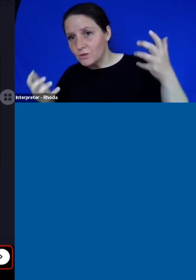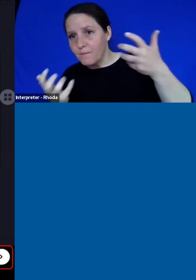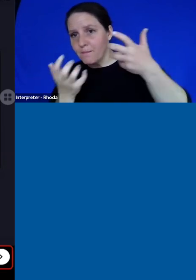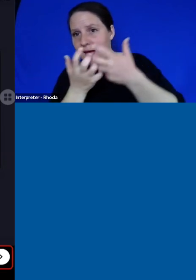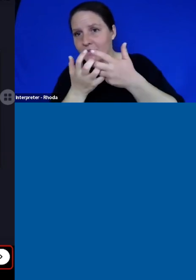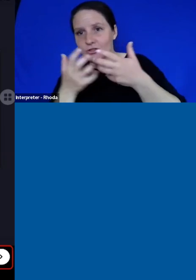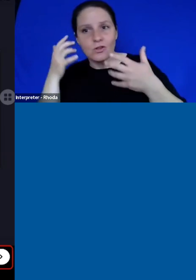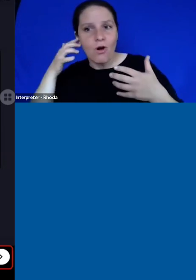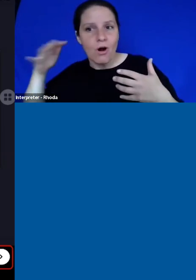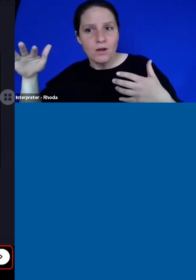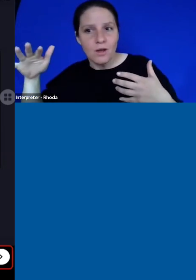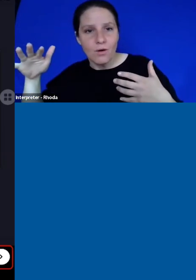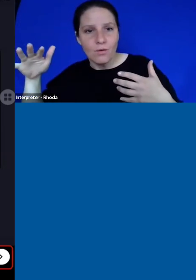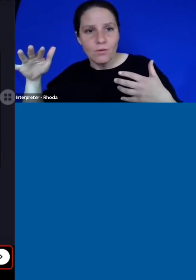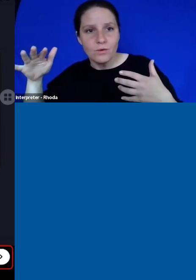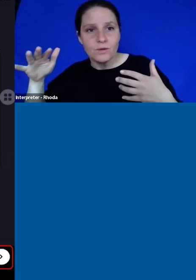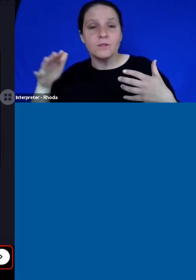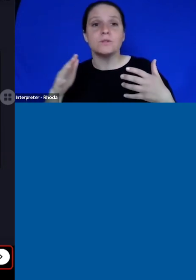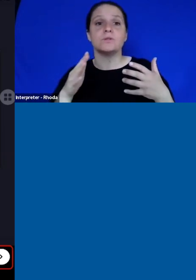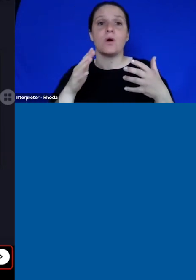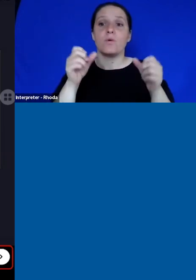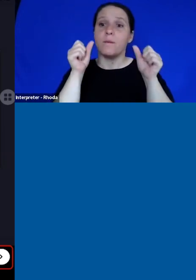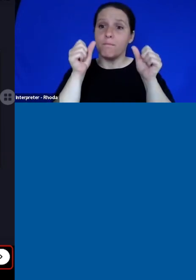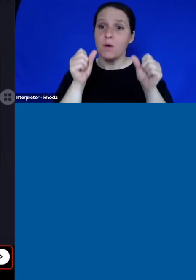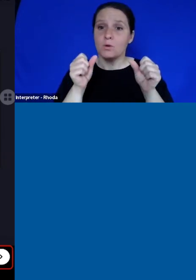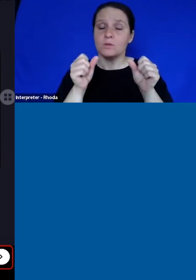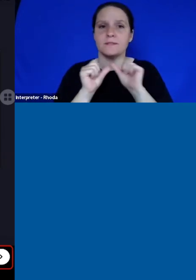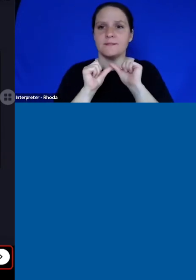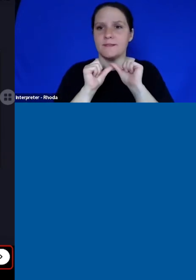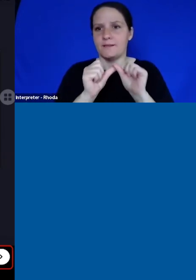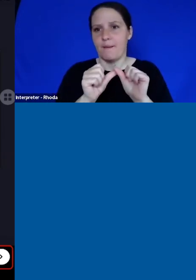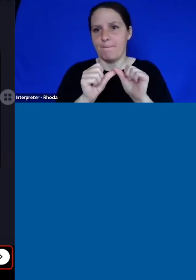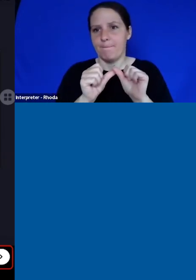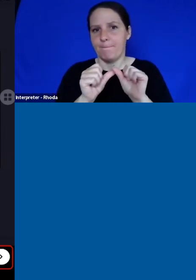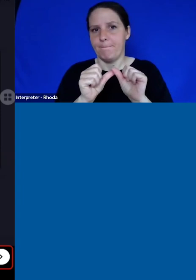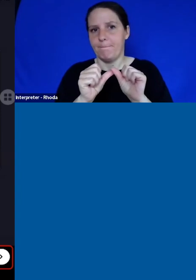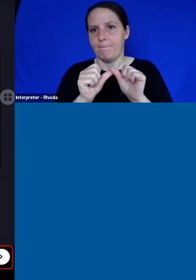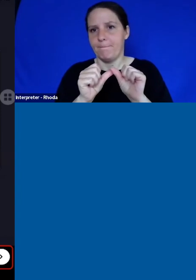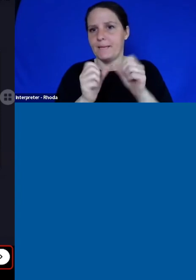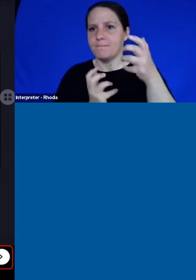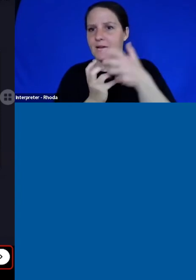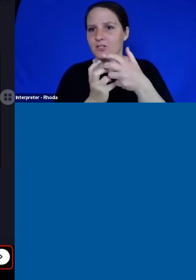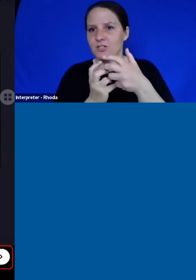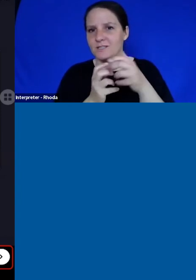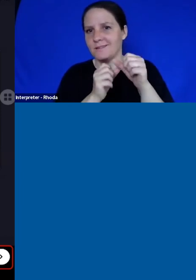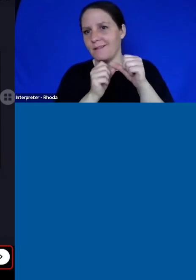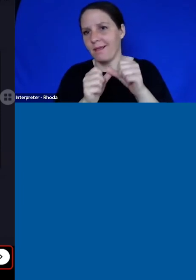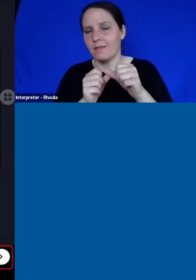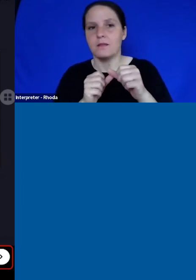That way the post stays up for as long as you're speaking, then you want to save your video, which is the number two step at the top.